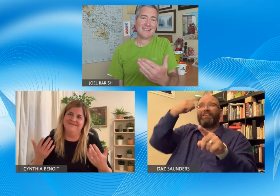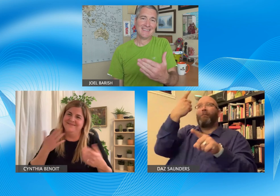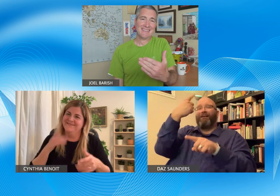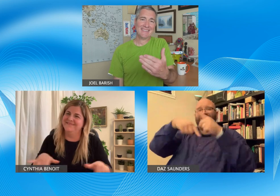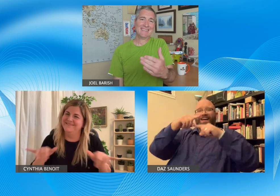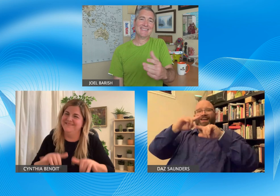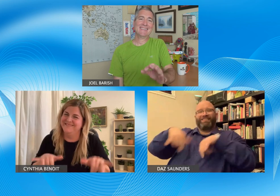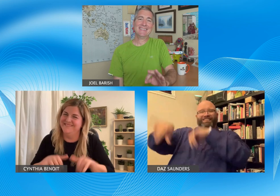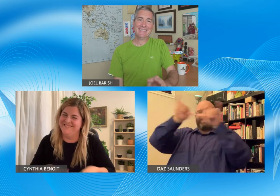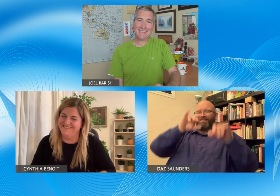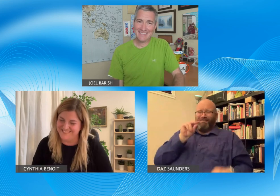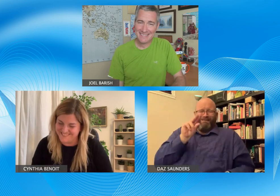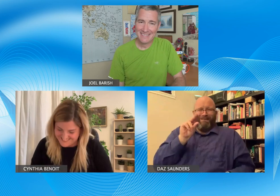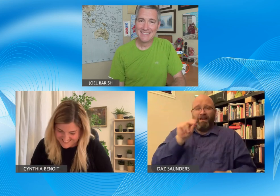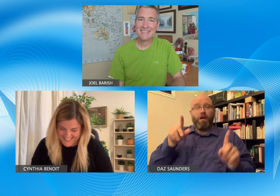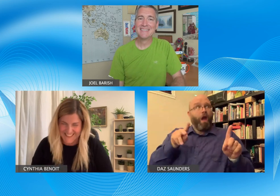I know, typical!